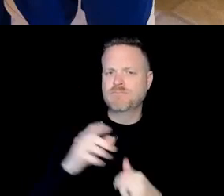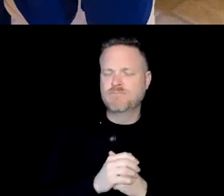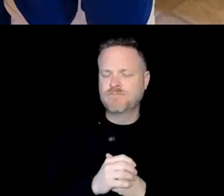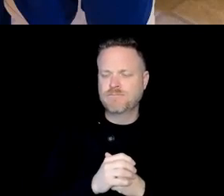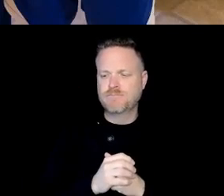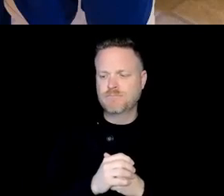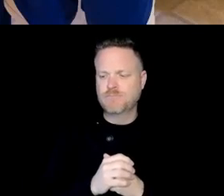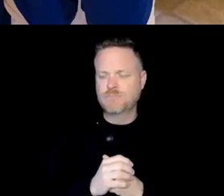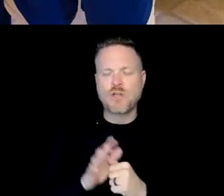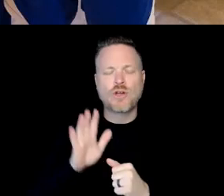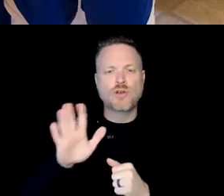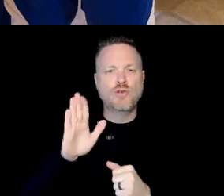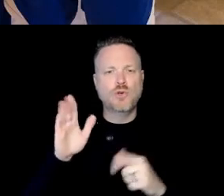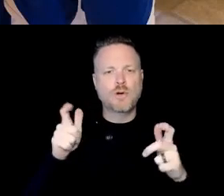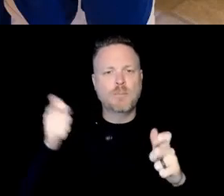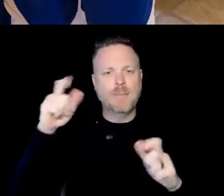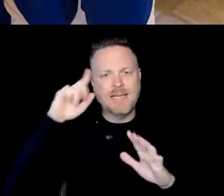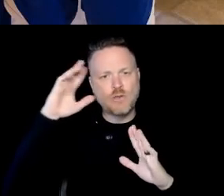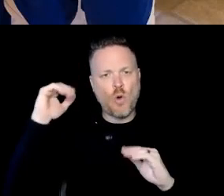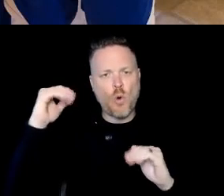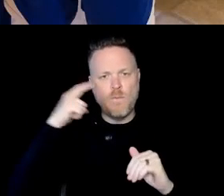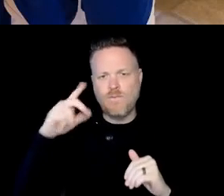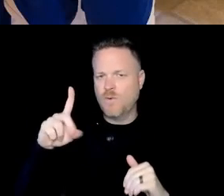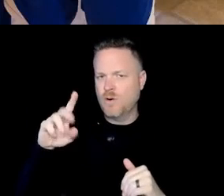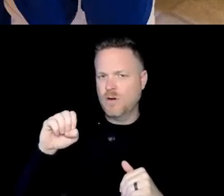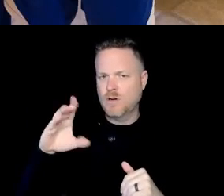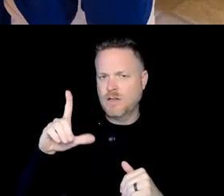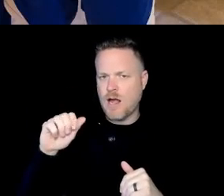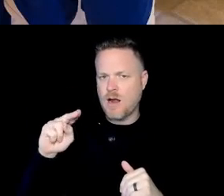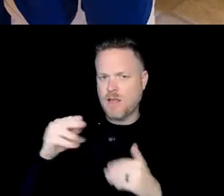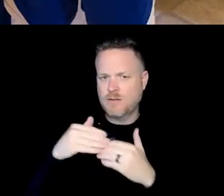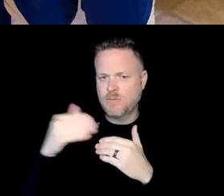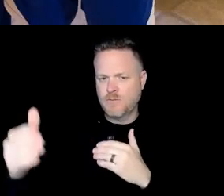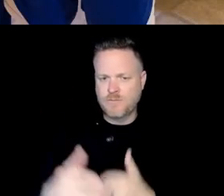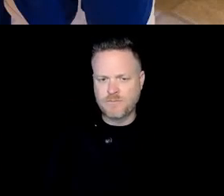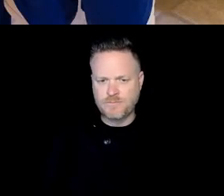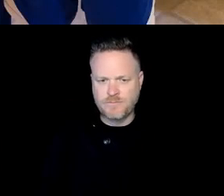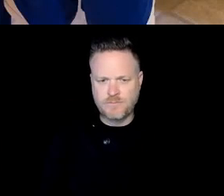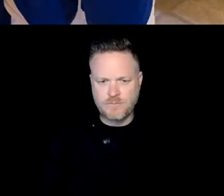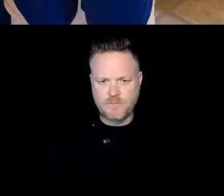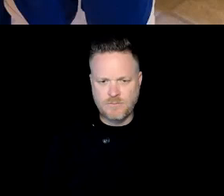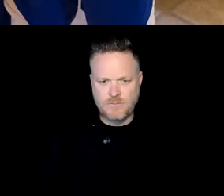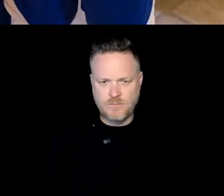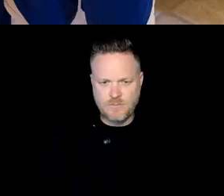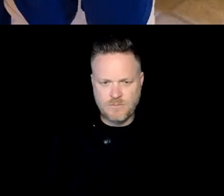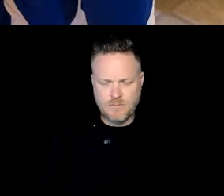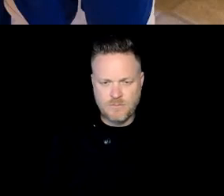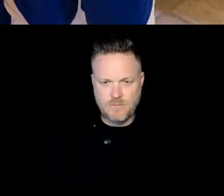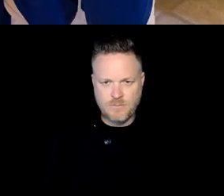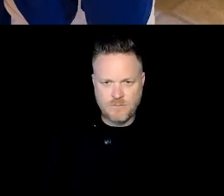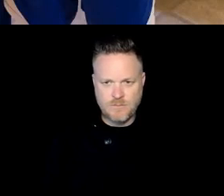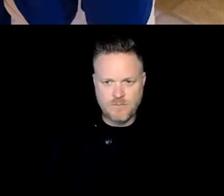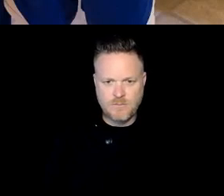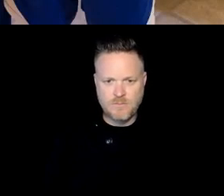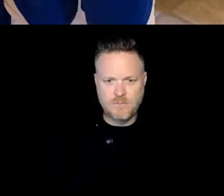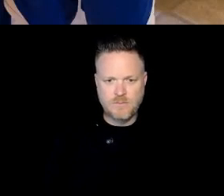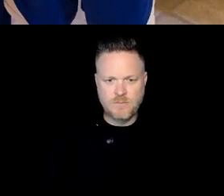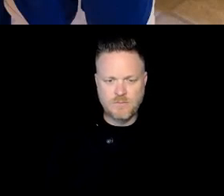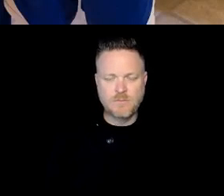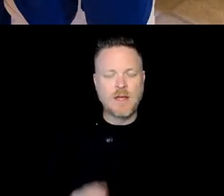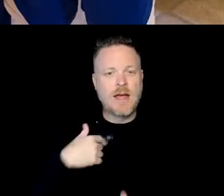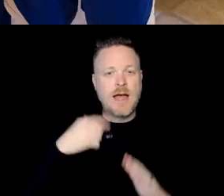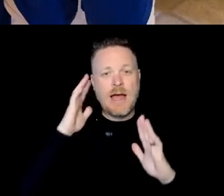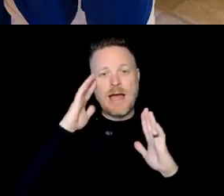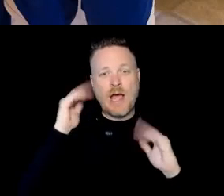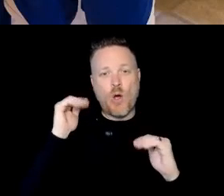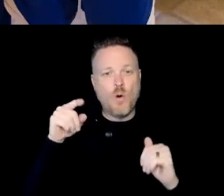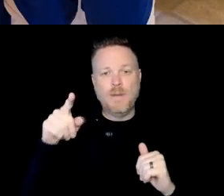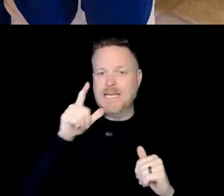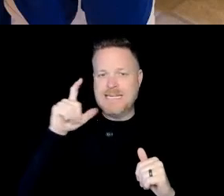your greatest hopes for Declan moving forward? >> I hope he doesn't need me the rest of his life,